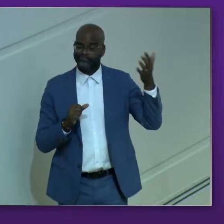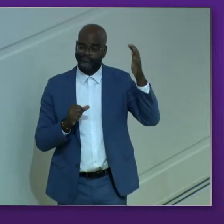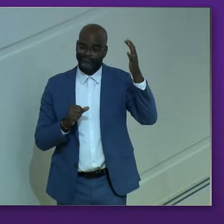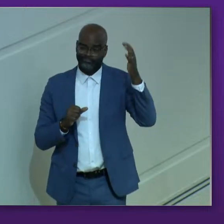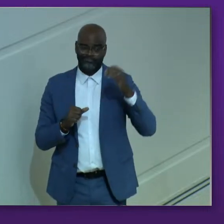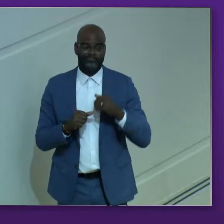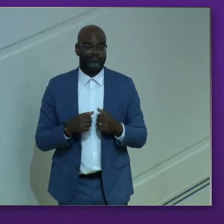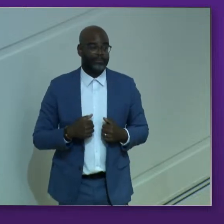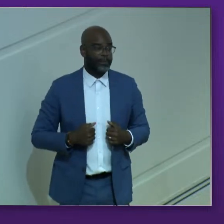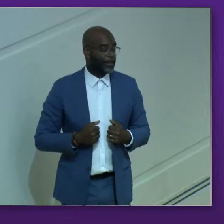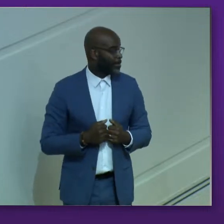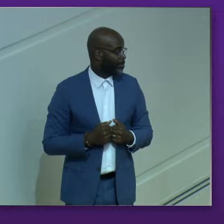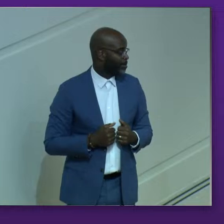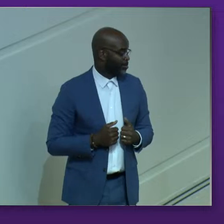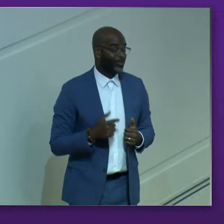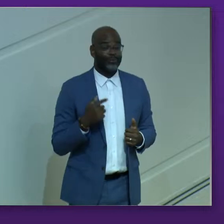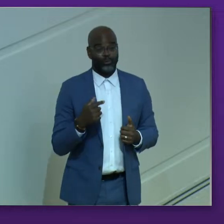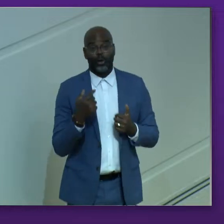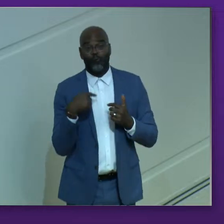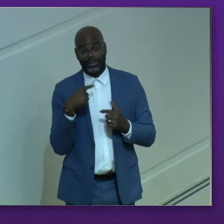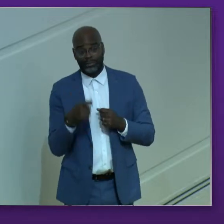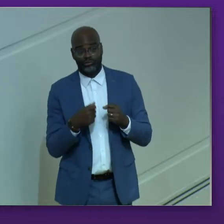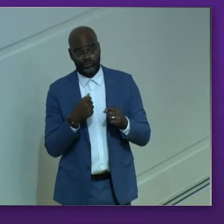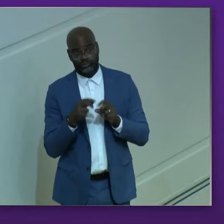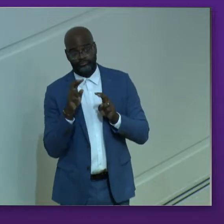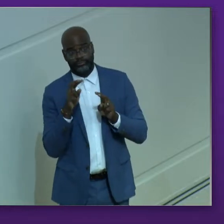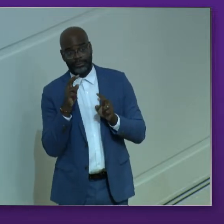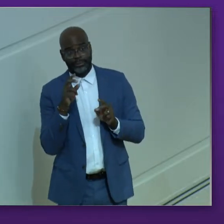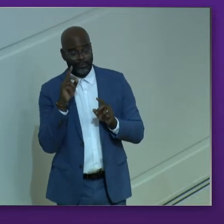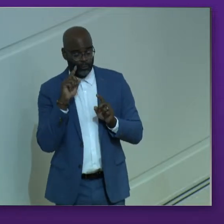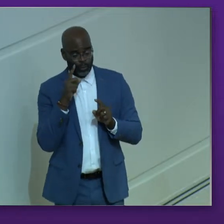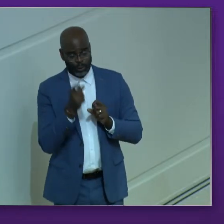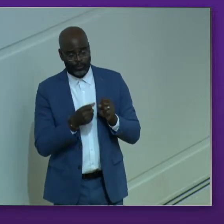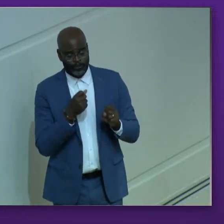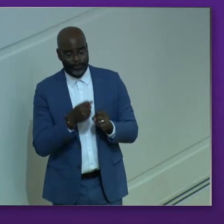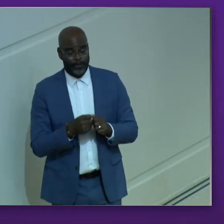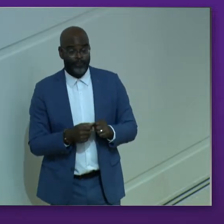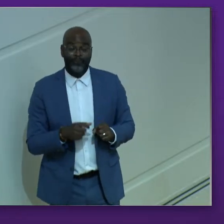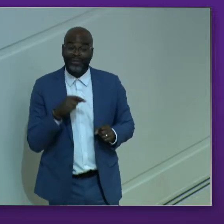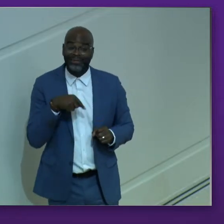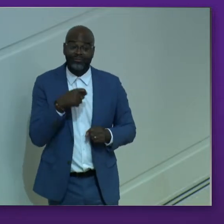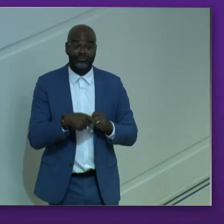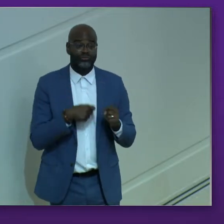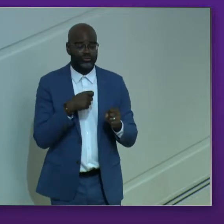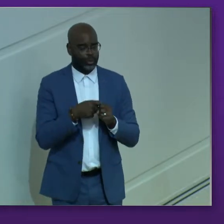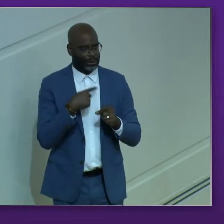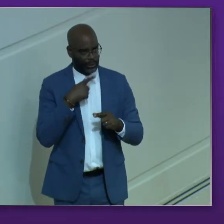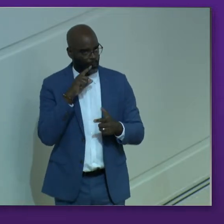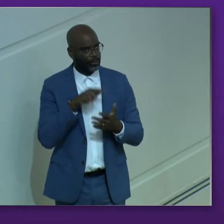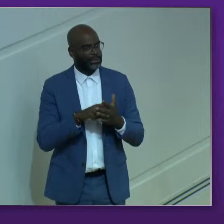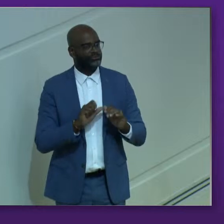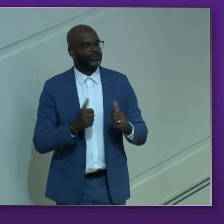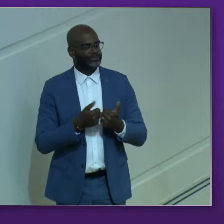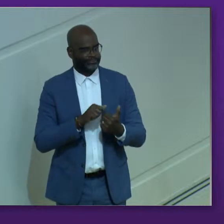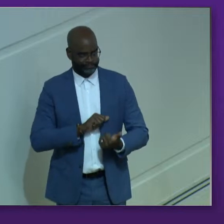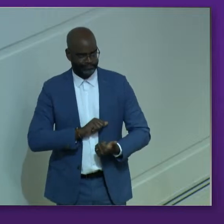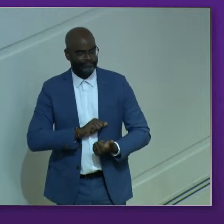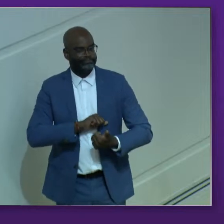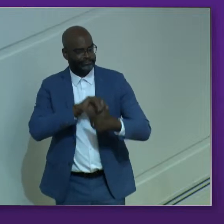SECRETARY. [LISTING NAMES]. WE